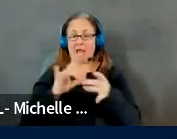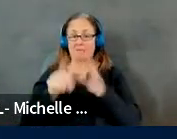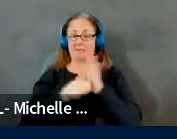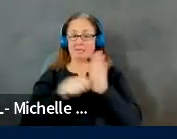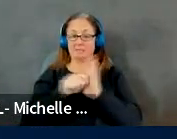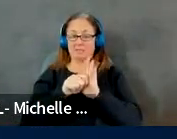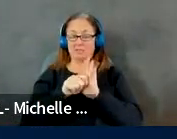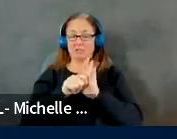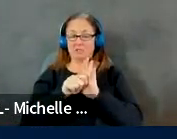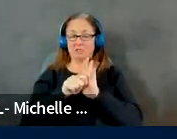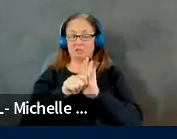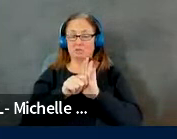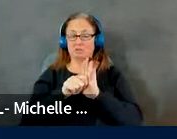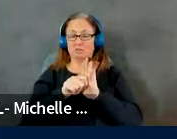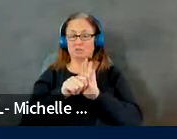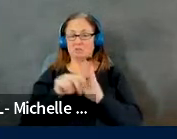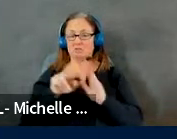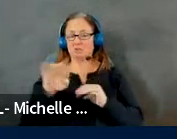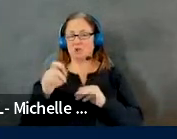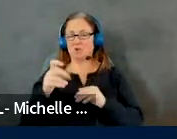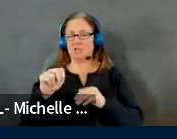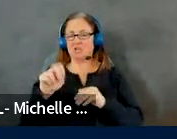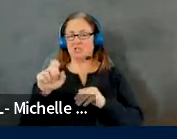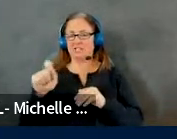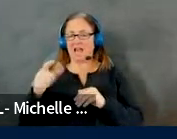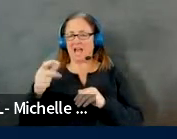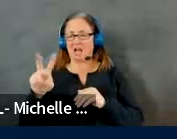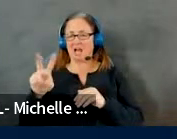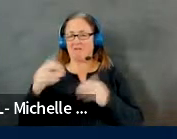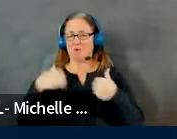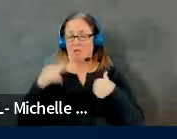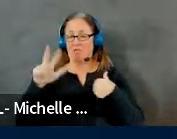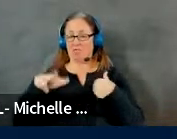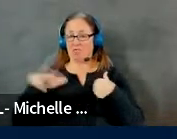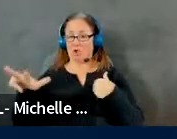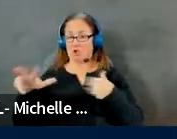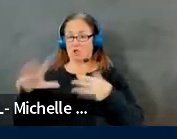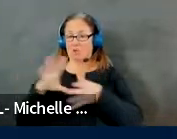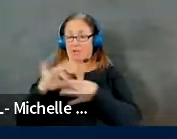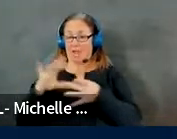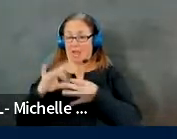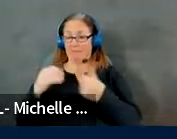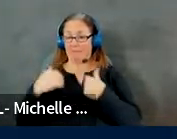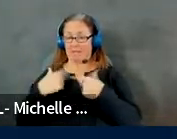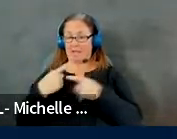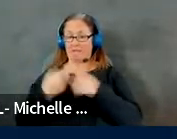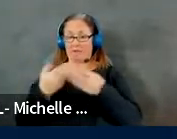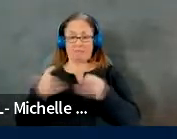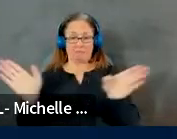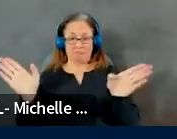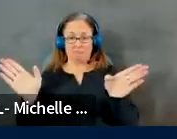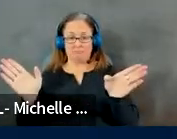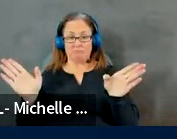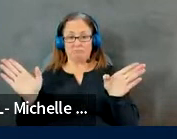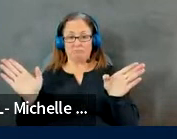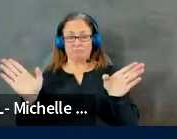regulations.gov, we received 33 public comments from the public and as of last